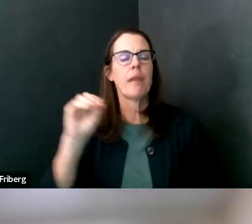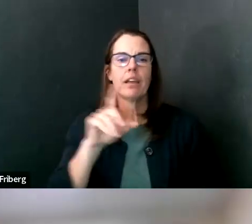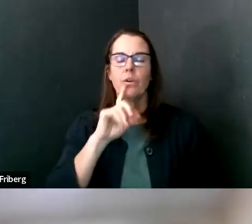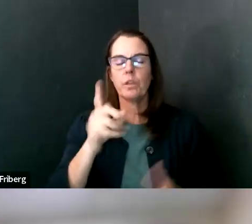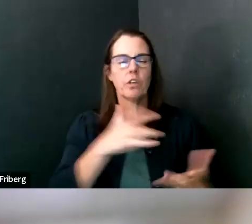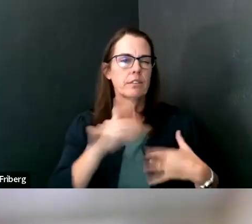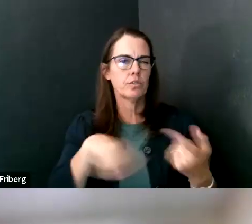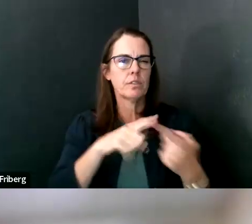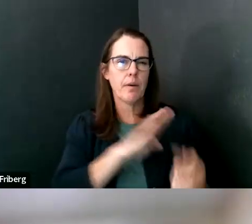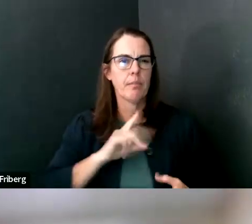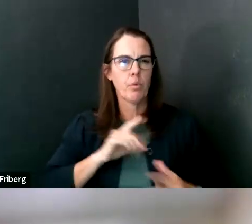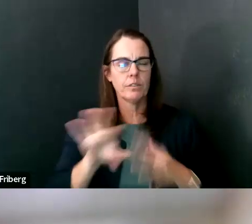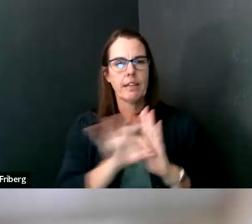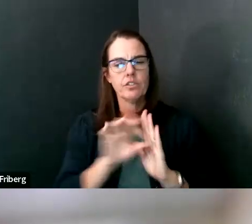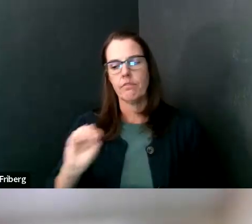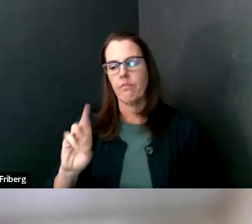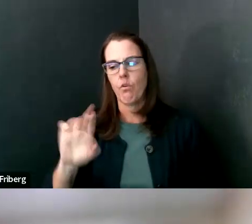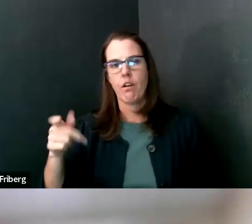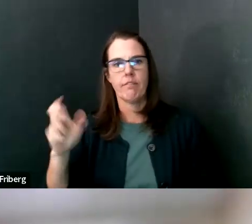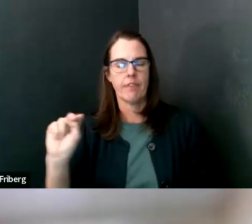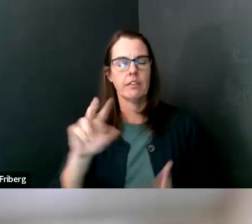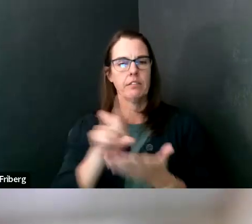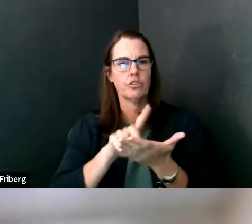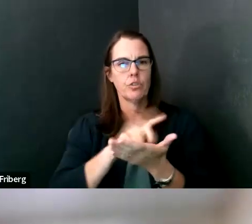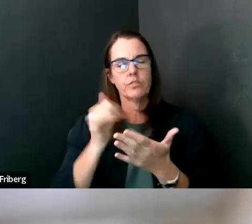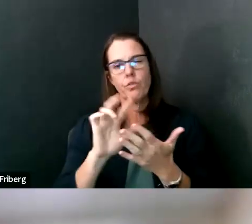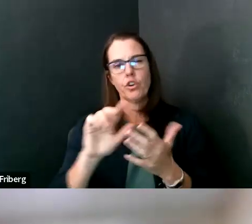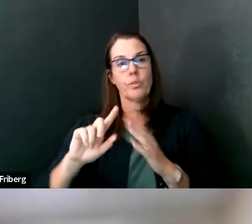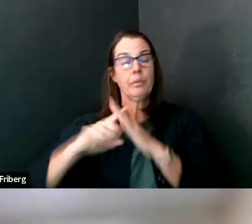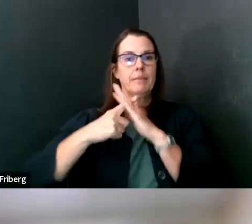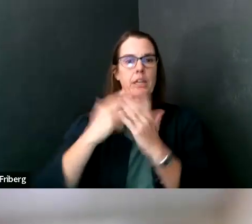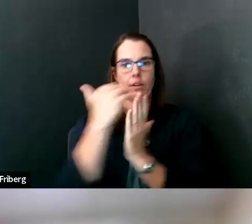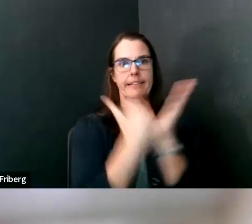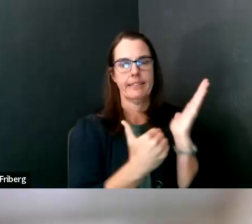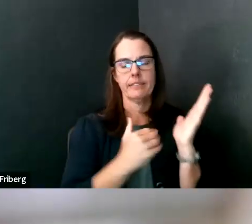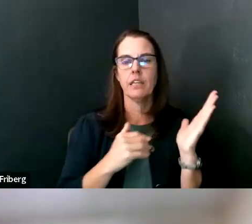the board selection of orphan drugs for the preliminary list, which is in clear conflict